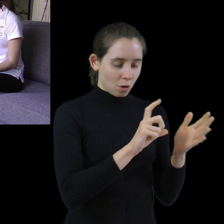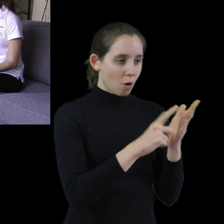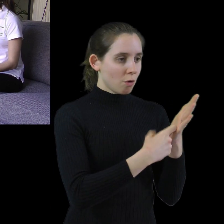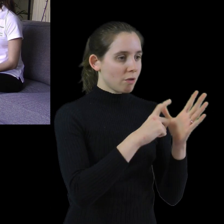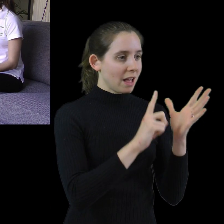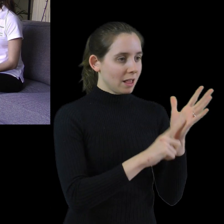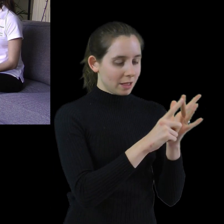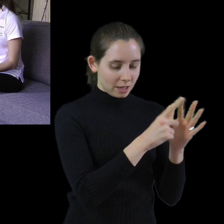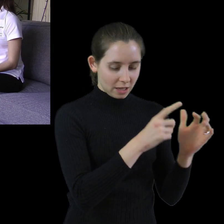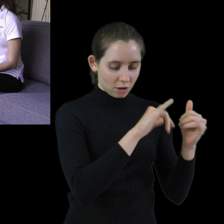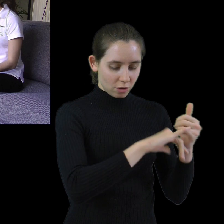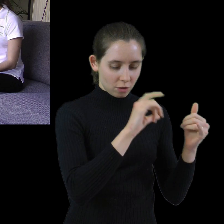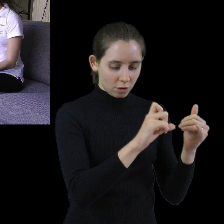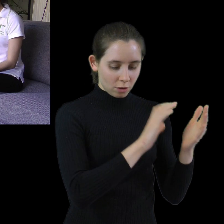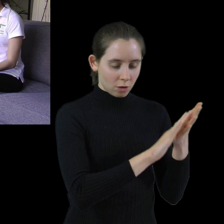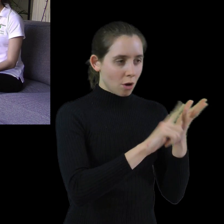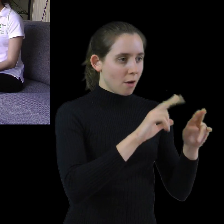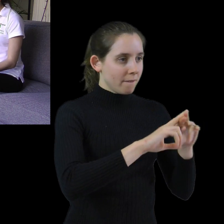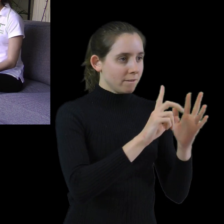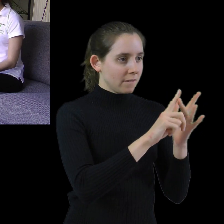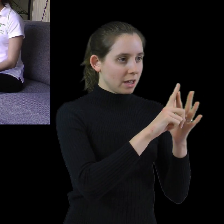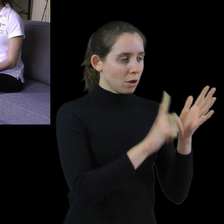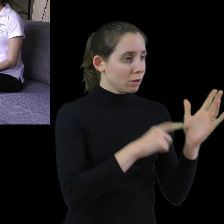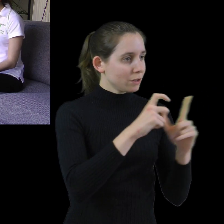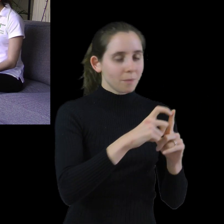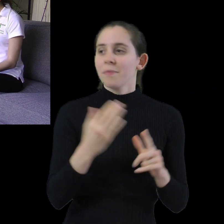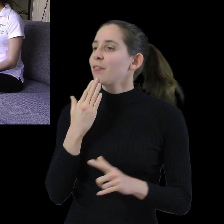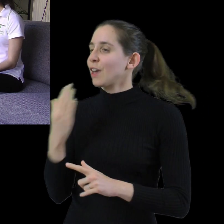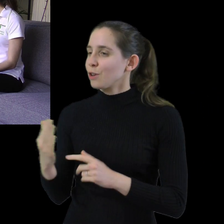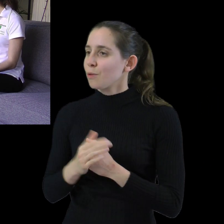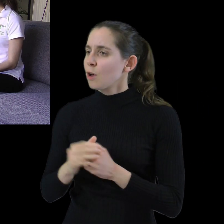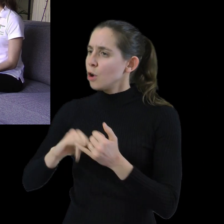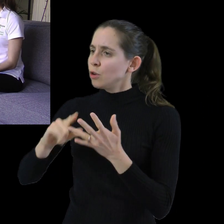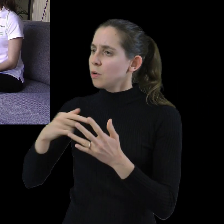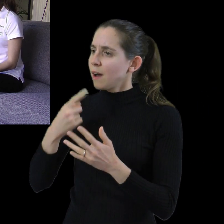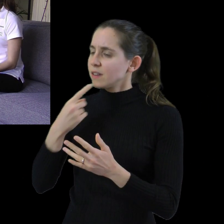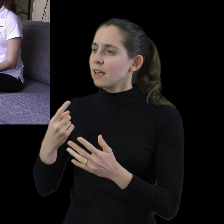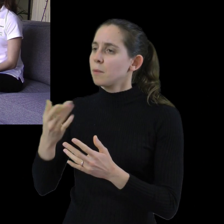Coralie: And I'm Coralie Schofield. Kimberley: Thank you. So I've mentioned previously that you